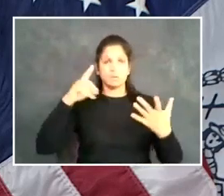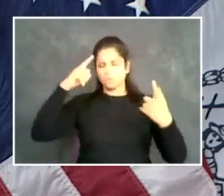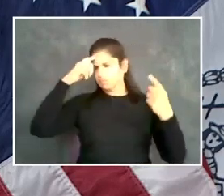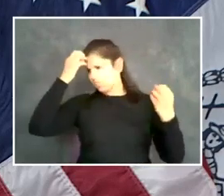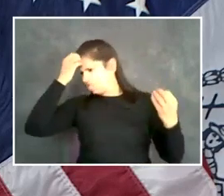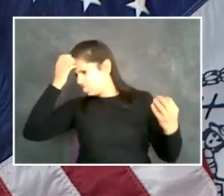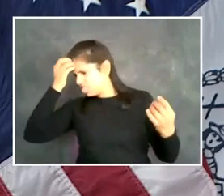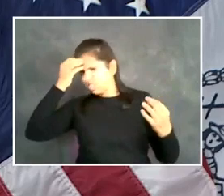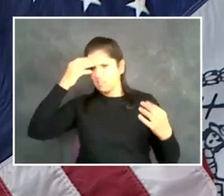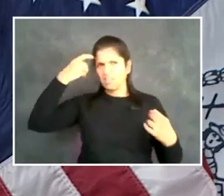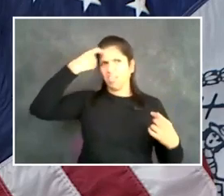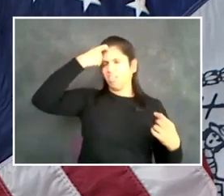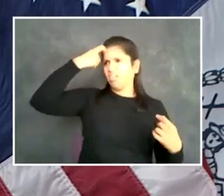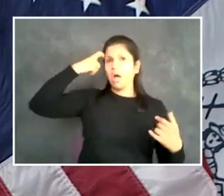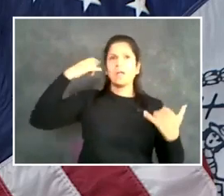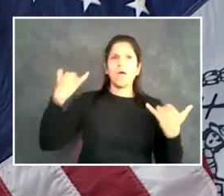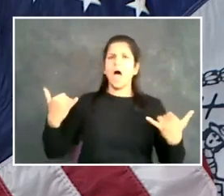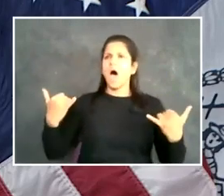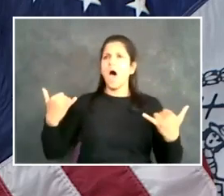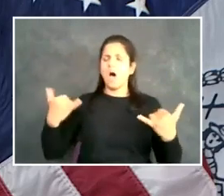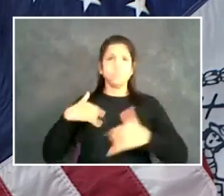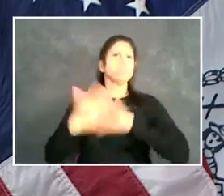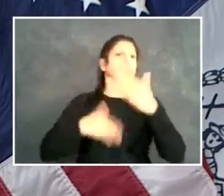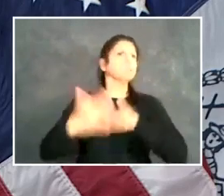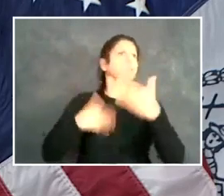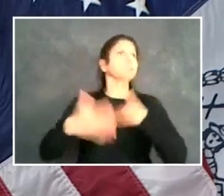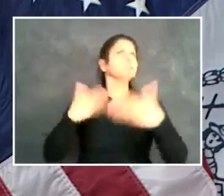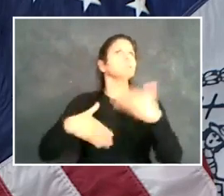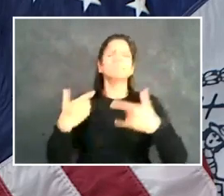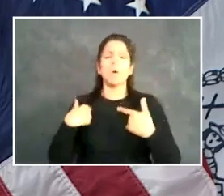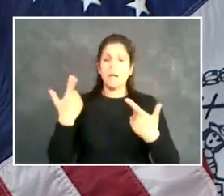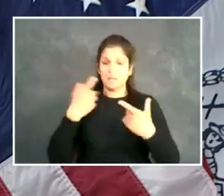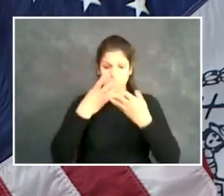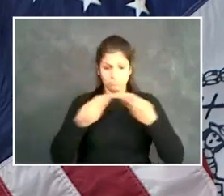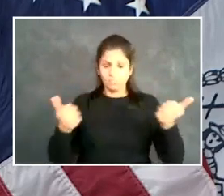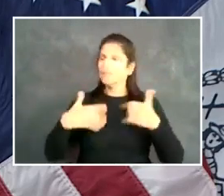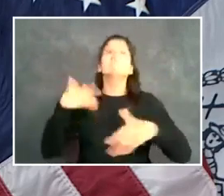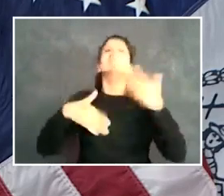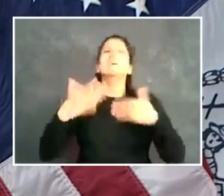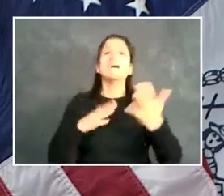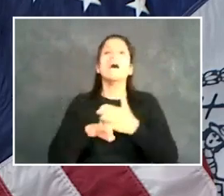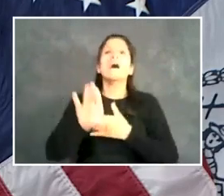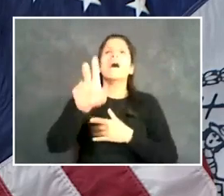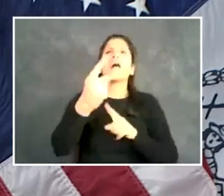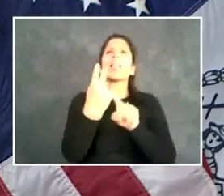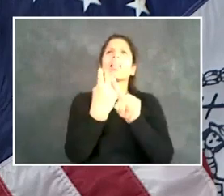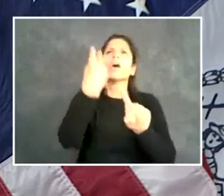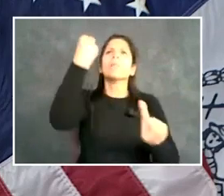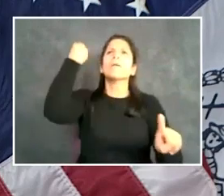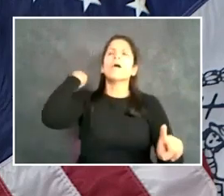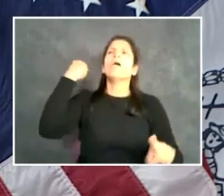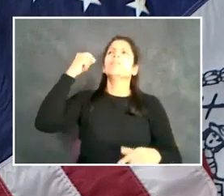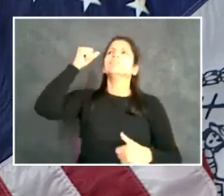SCARS TAKE LONGER TO UNCOVER AND PROCESS AND MAKE SENSE OF.